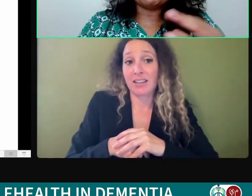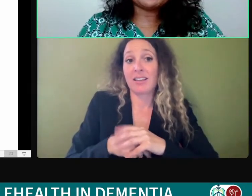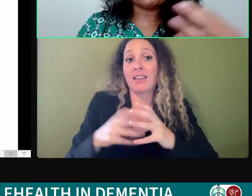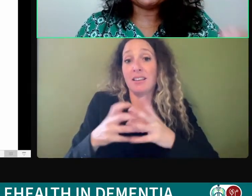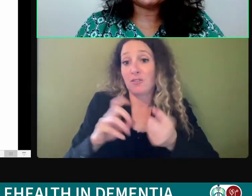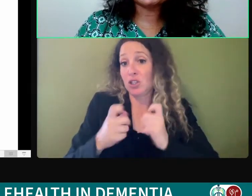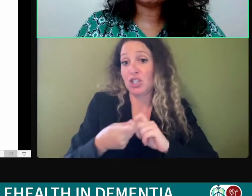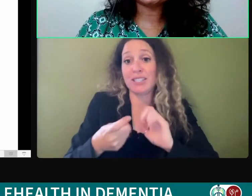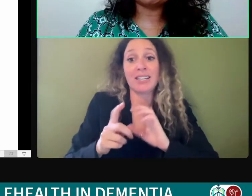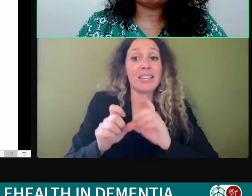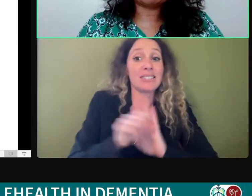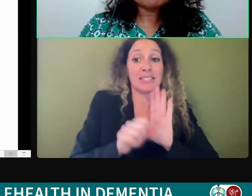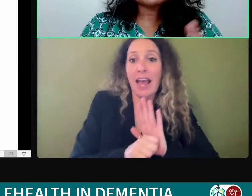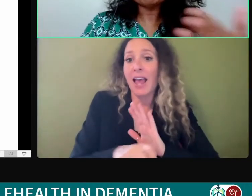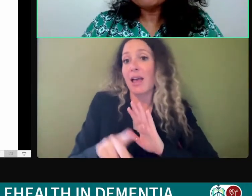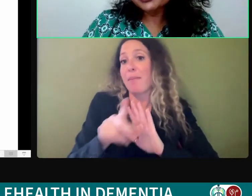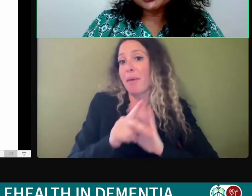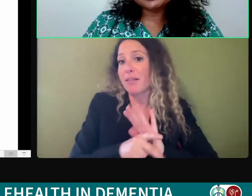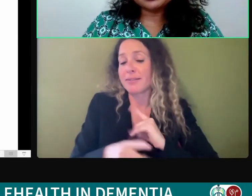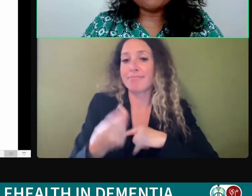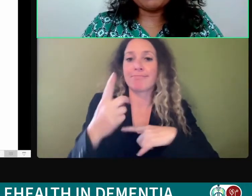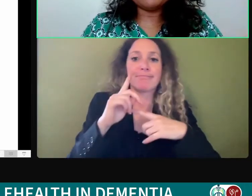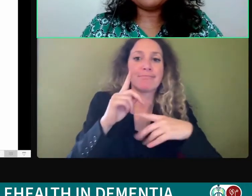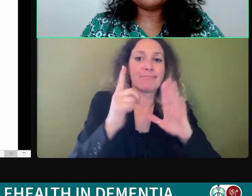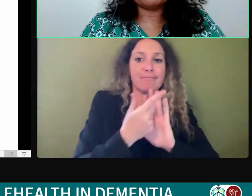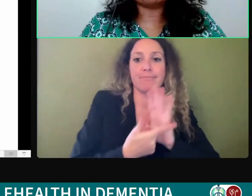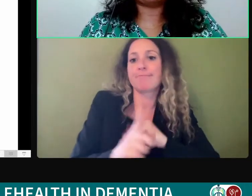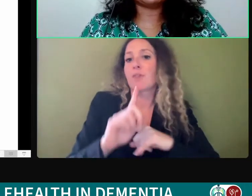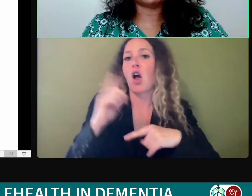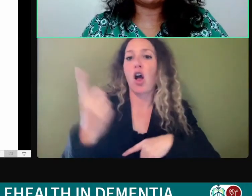policies are always changing, but there are some changes that have benefited the population.